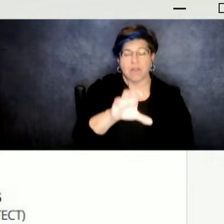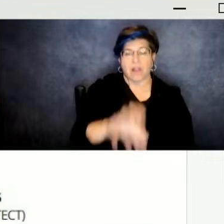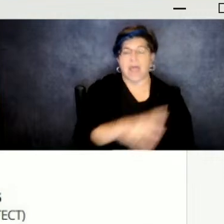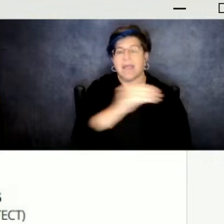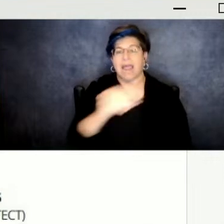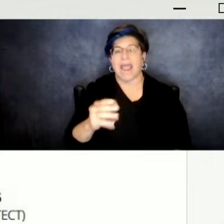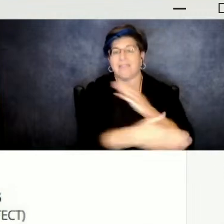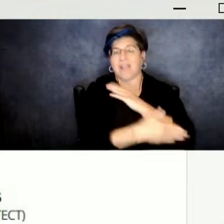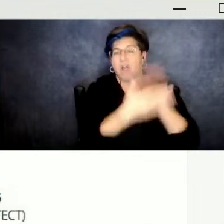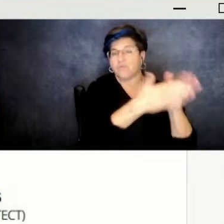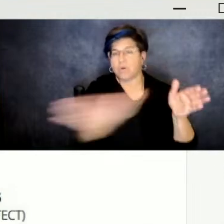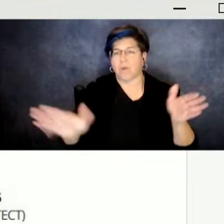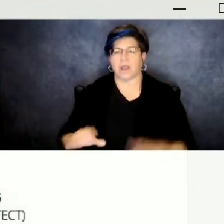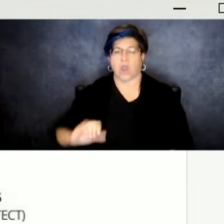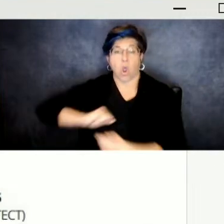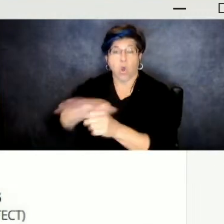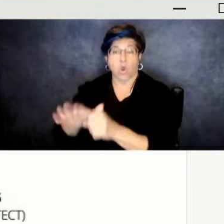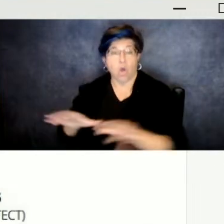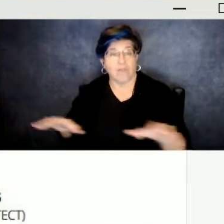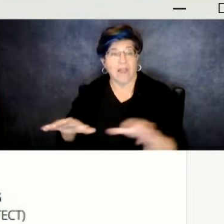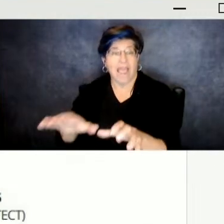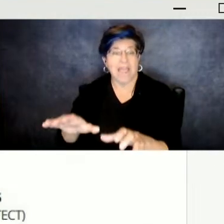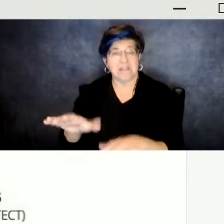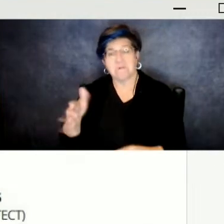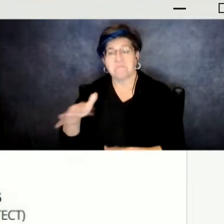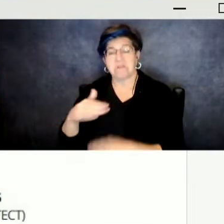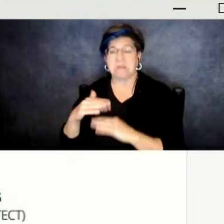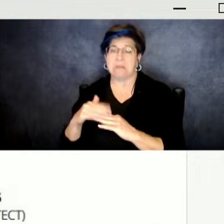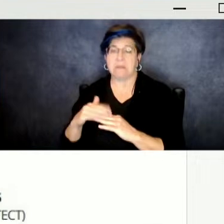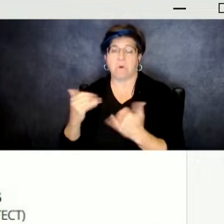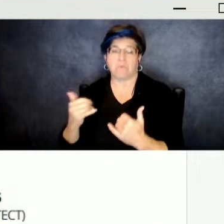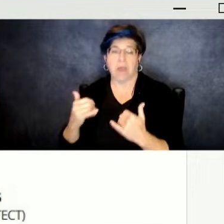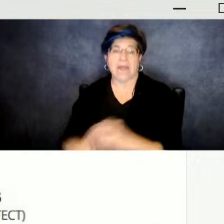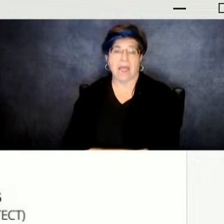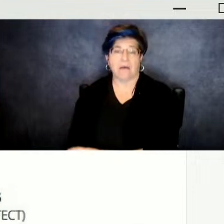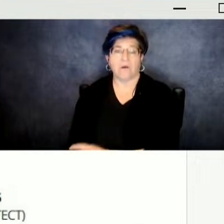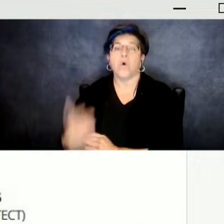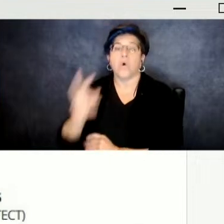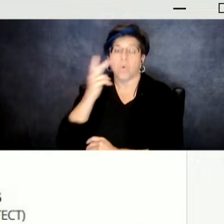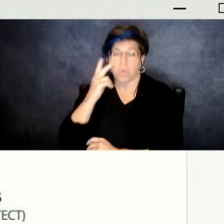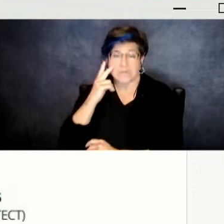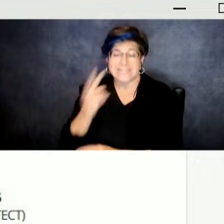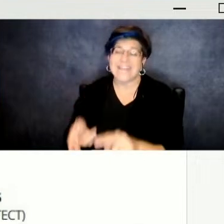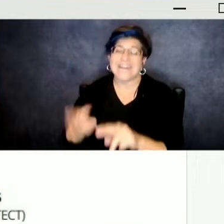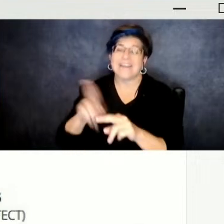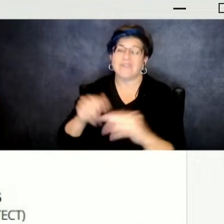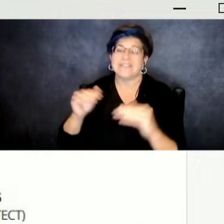MECKLENBURG IN NORTH CAROLINA AND ACROSS THE COUNTRY FOR FLU